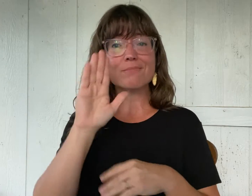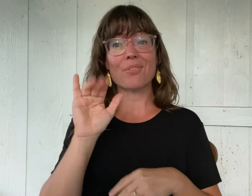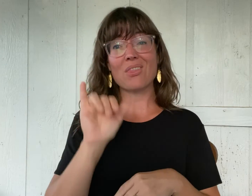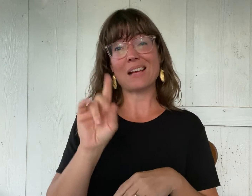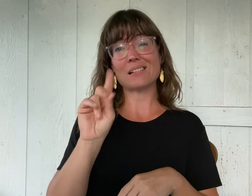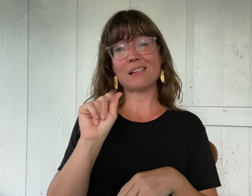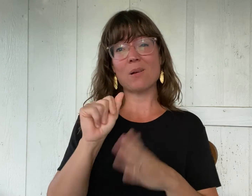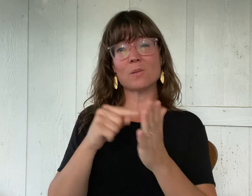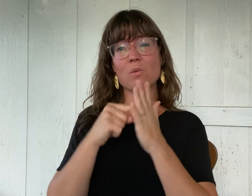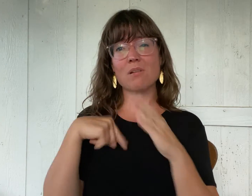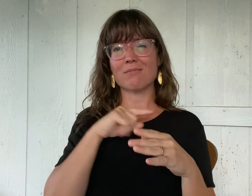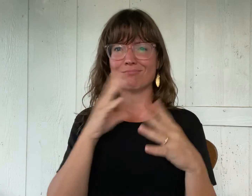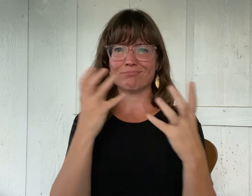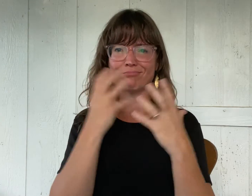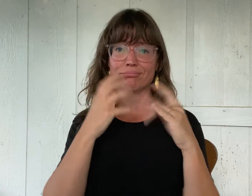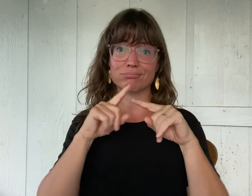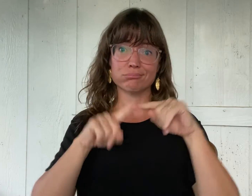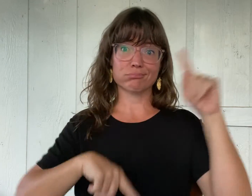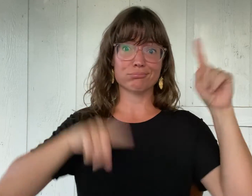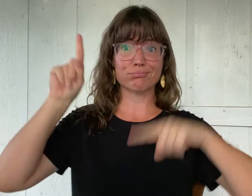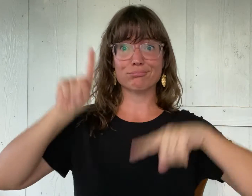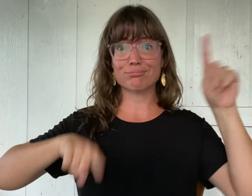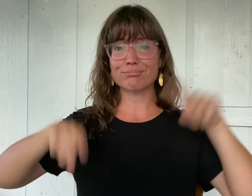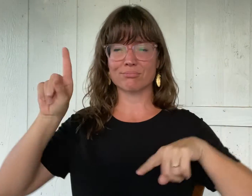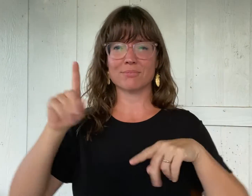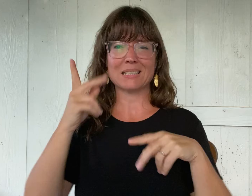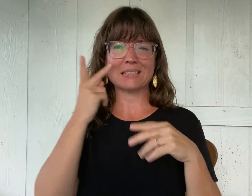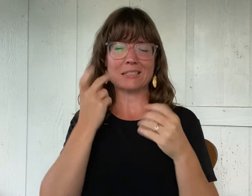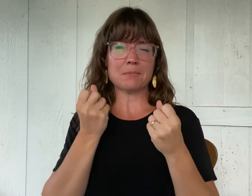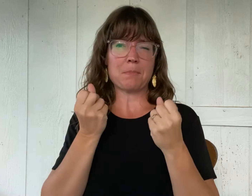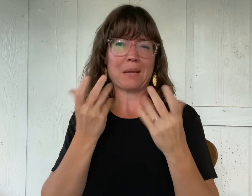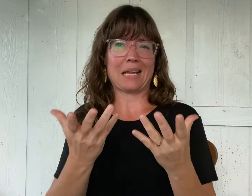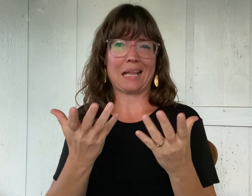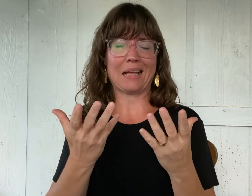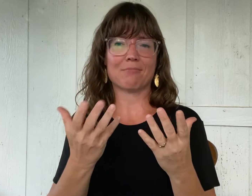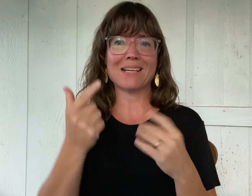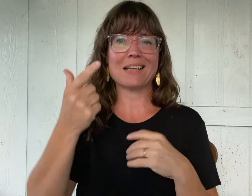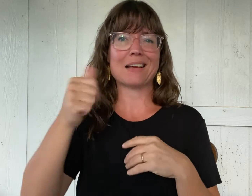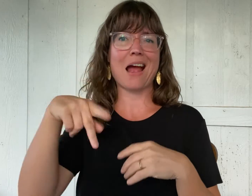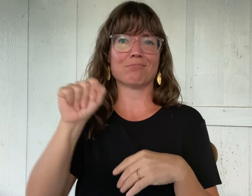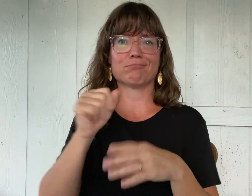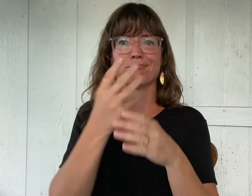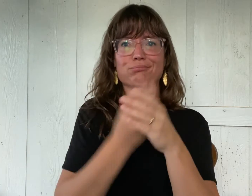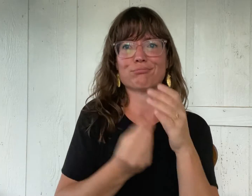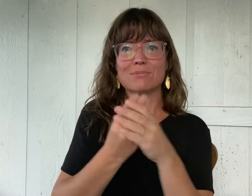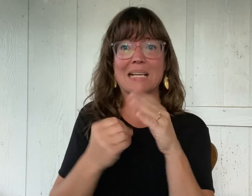and college attainment shows us a range of significant gaps in opportunities deaf people have.